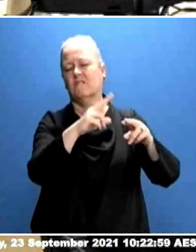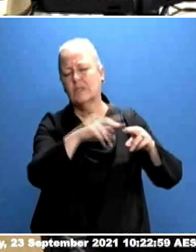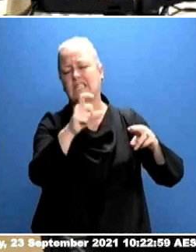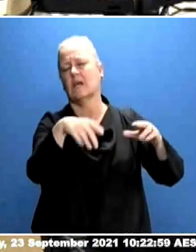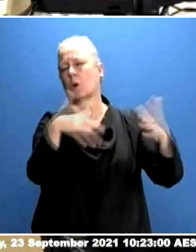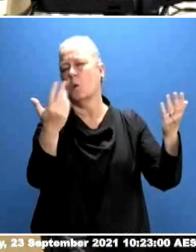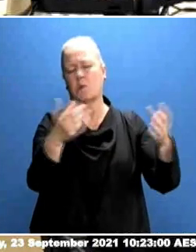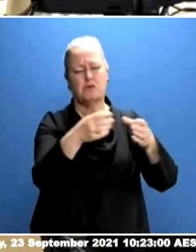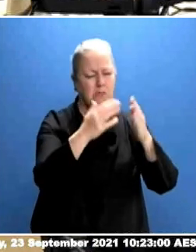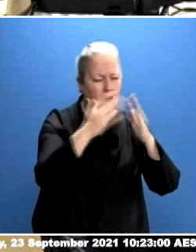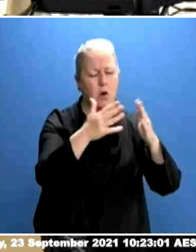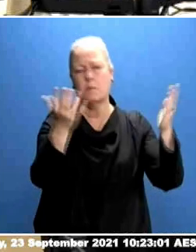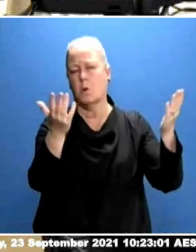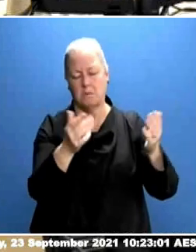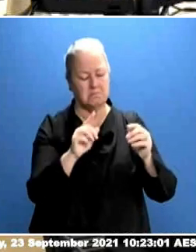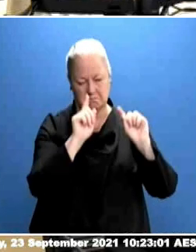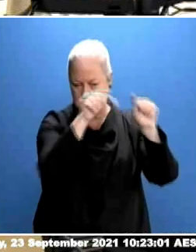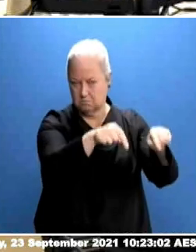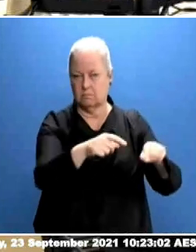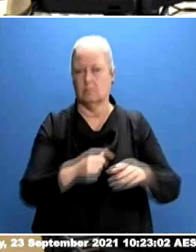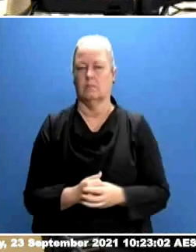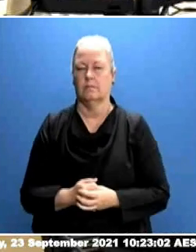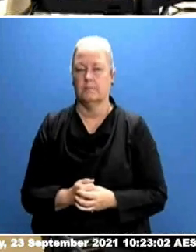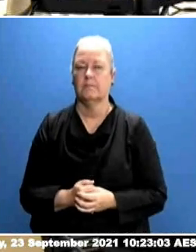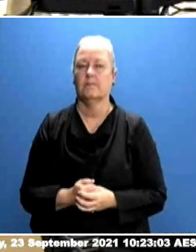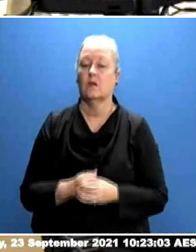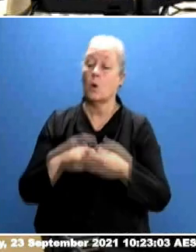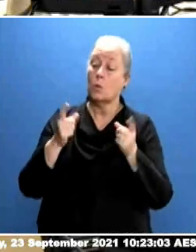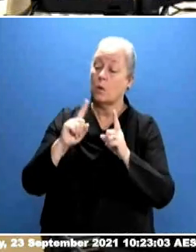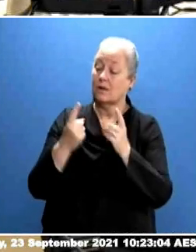the case that in conjunction with what's happening at Kath French, there is still